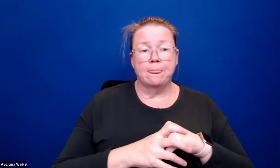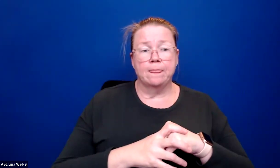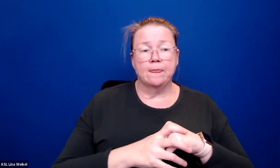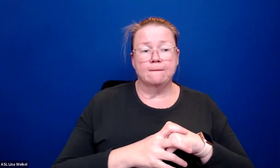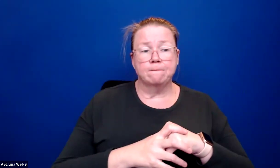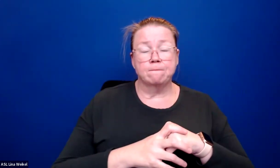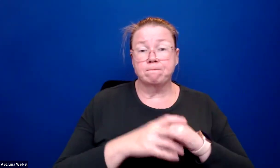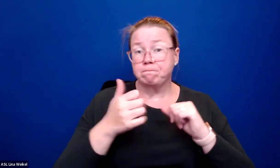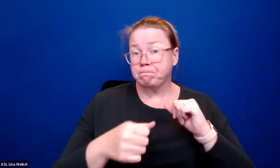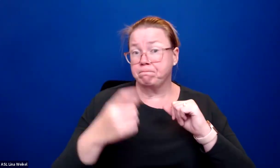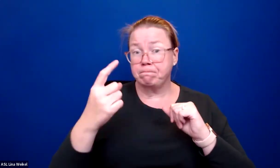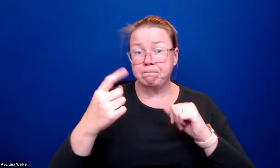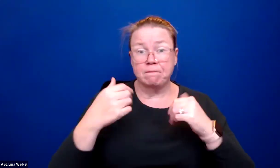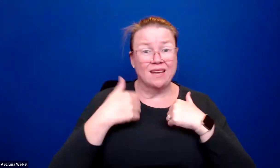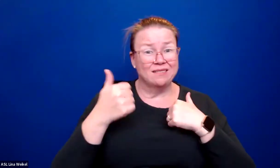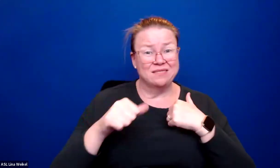Elissa w/ APRIL: Does anybody have anything else?